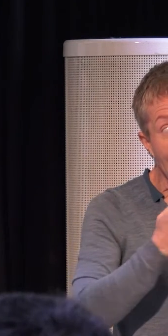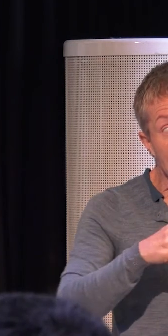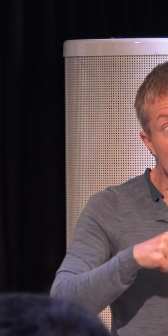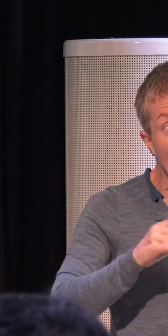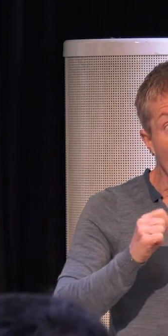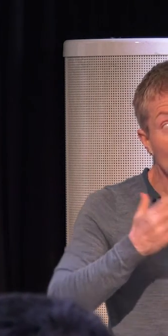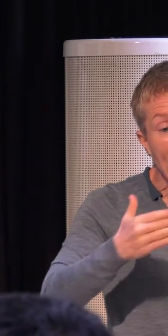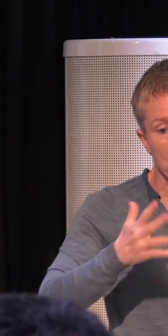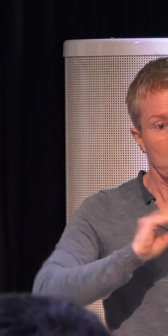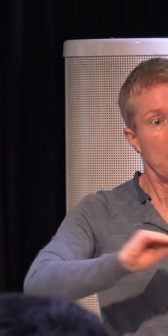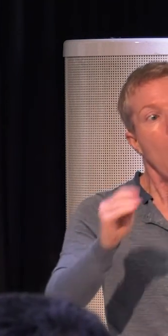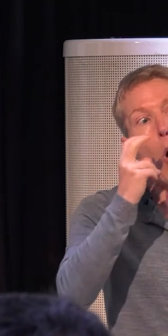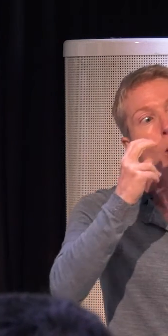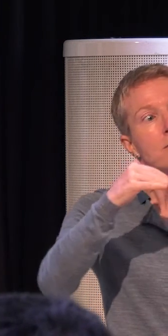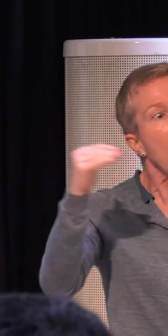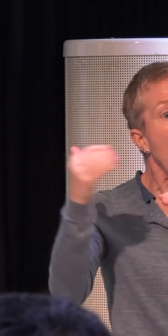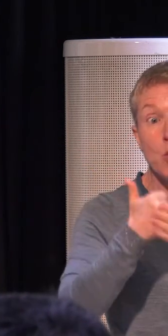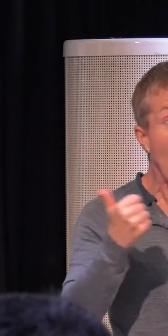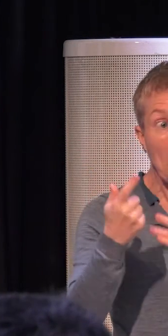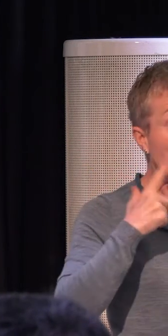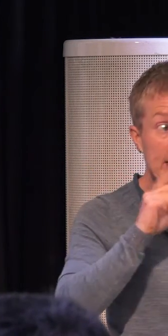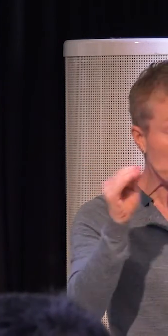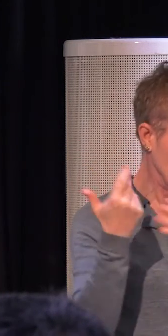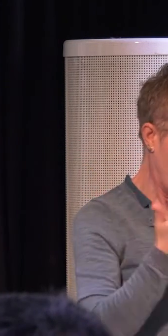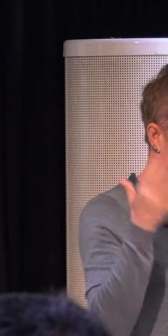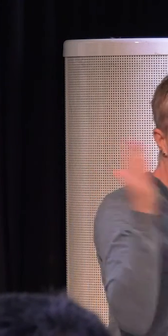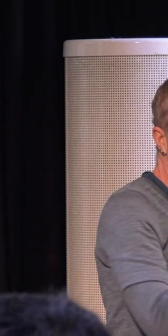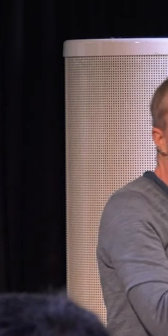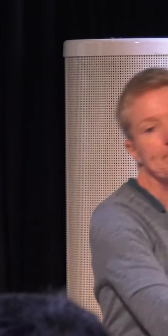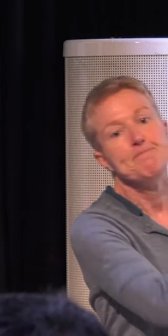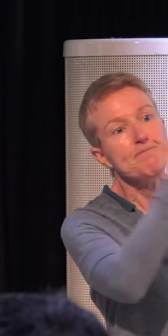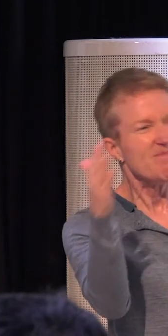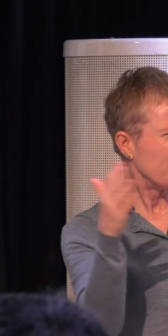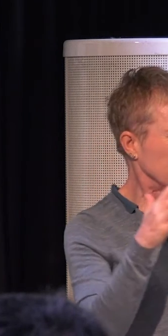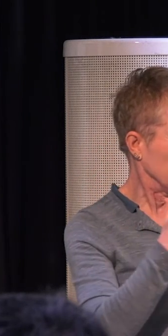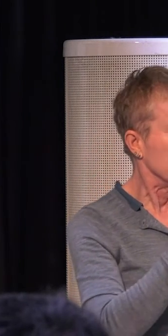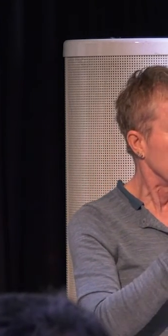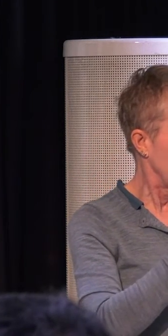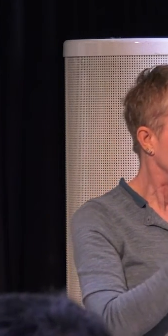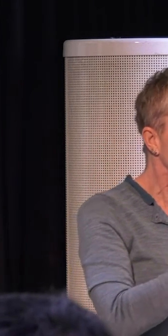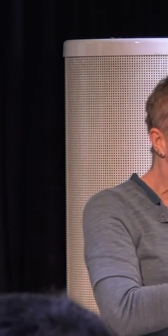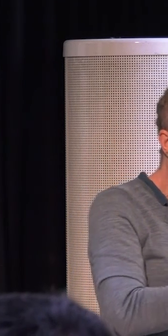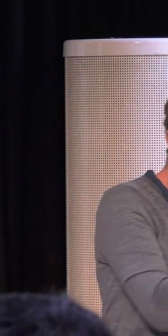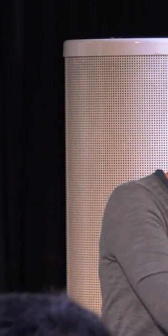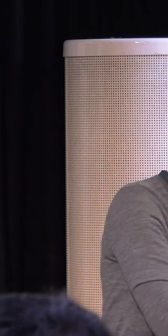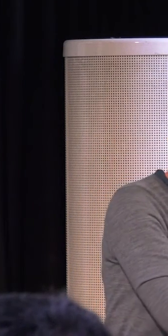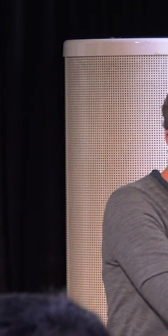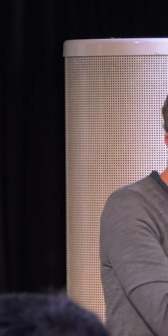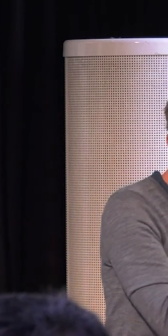the pupils that probably wouldn't normally experience it. It very much down low end of the school. So Key Stage 1, Key Stage 2, Key Stage 3.